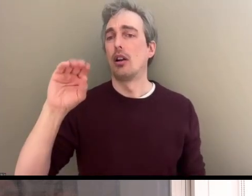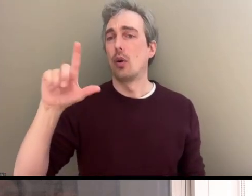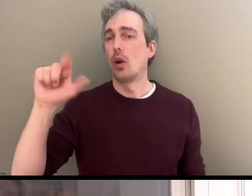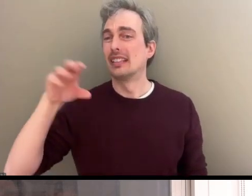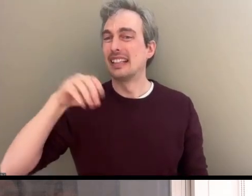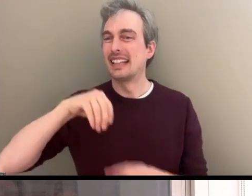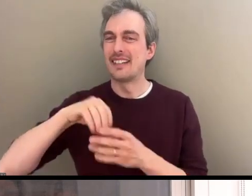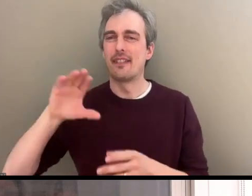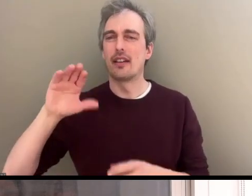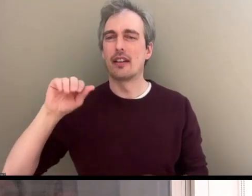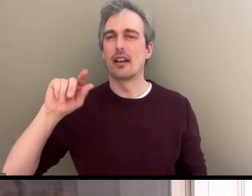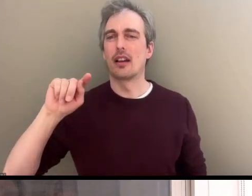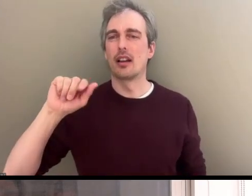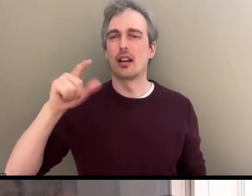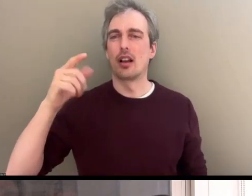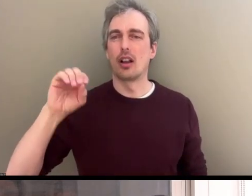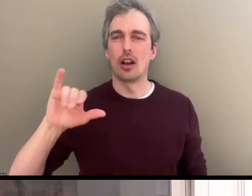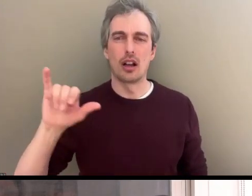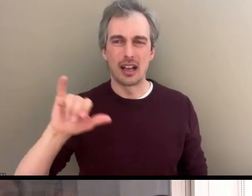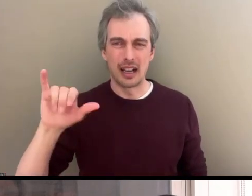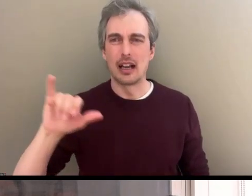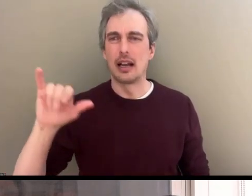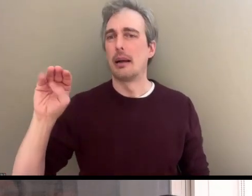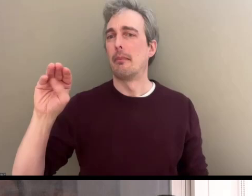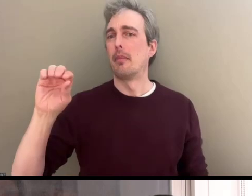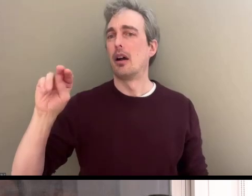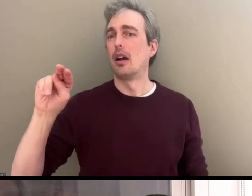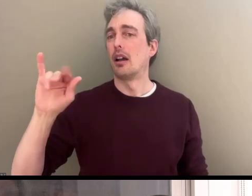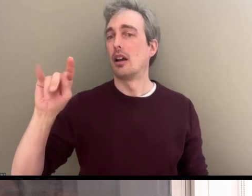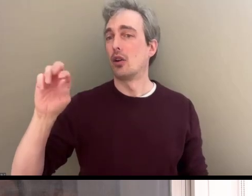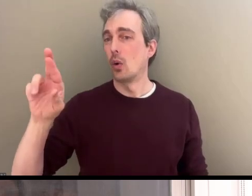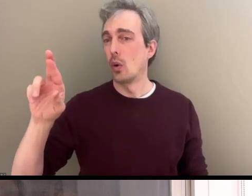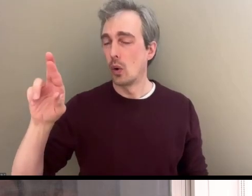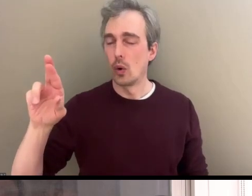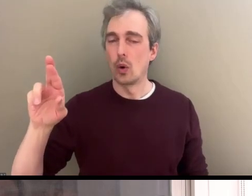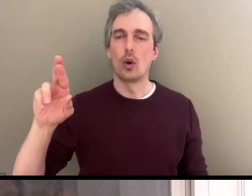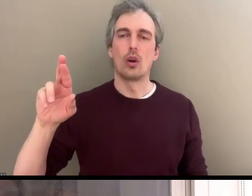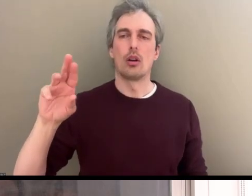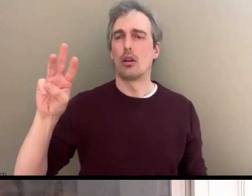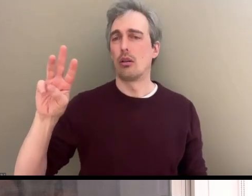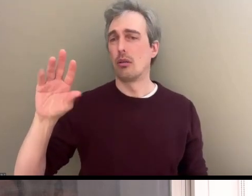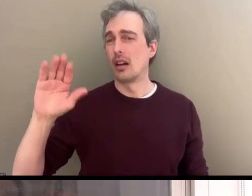could choose the rules of the place you're at, whether that's WCAG 2.1, 2.0, double